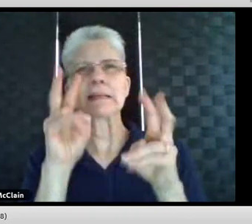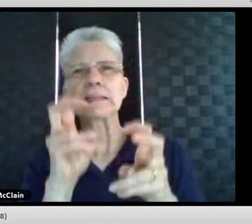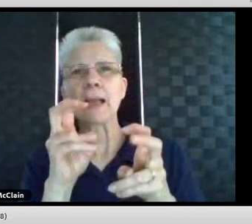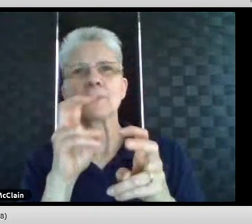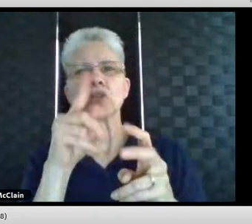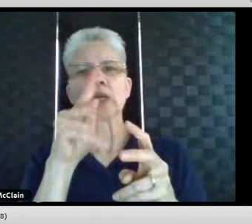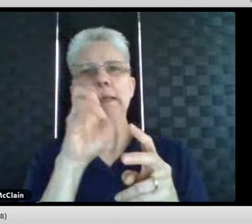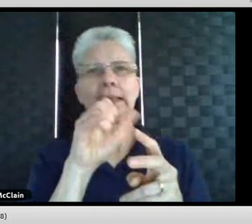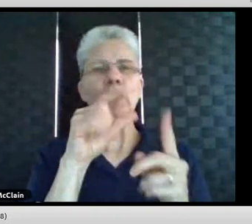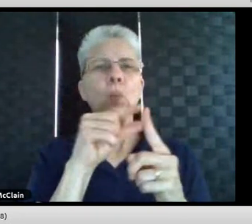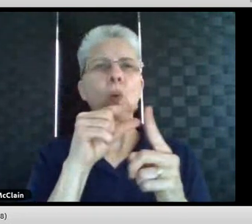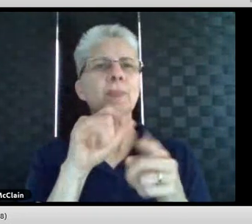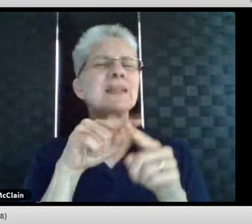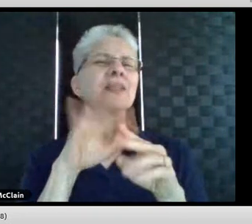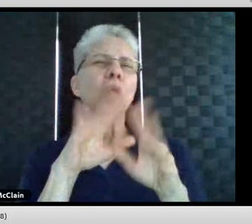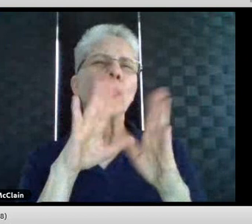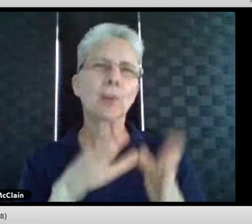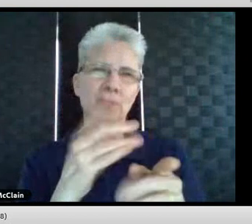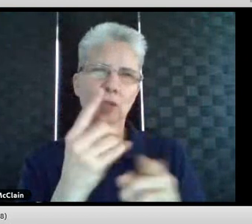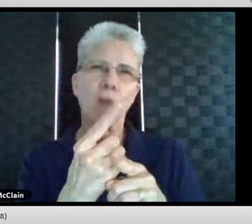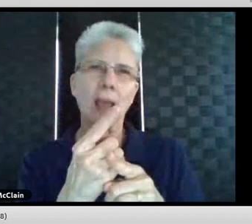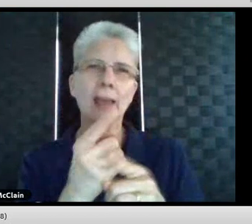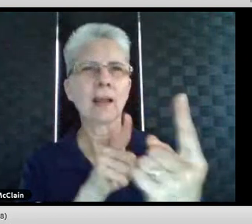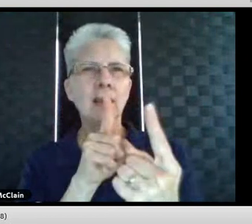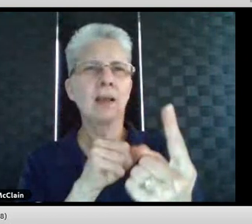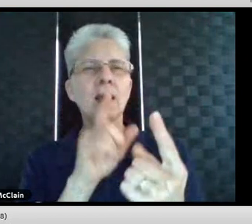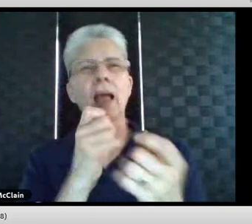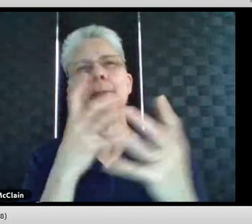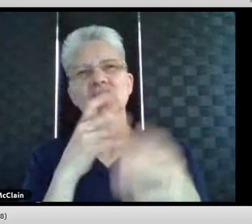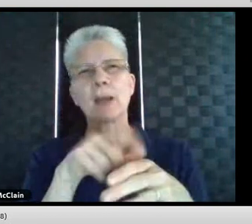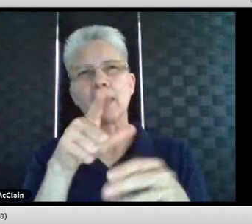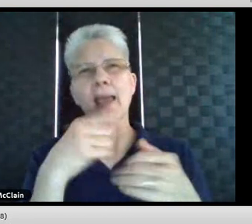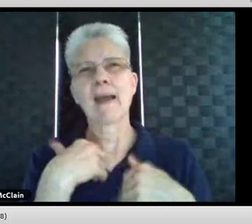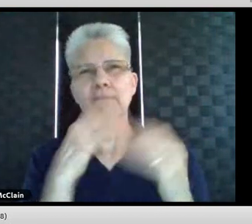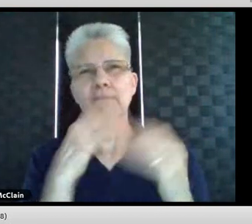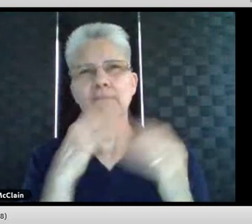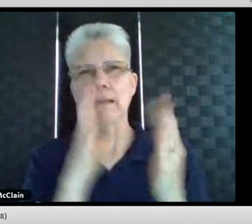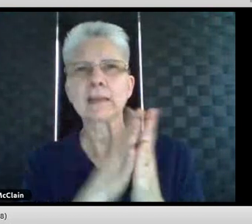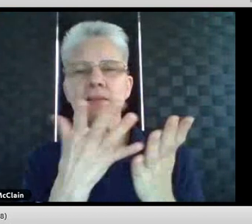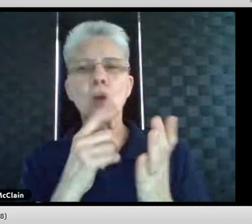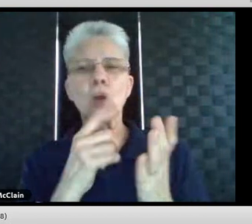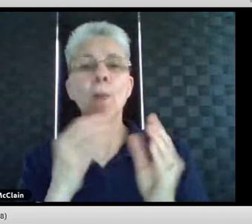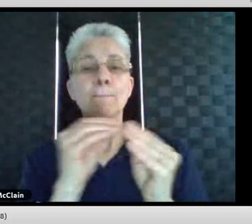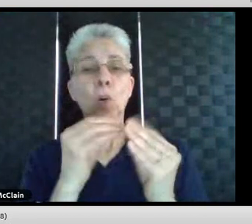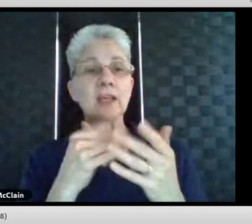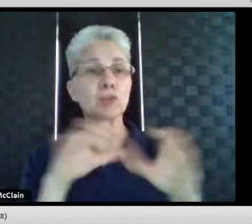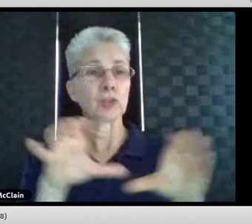but again, it depends on the patron, right? It depends on what they're asking and how much time they have. So some more things you can do, of course,